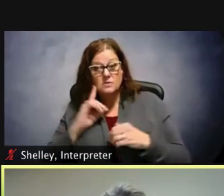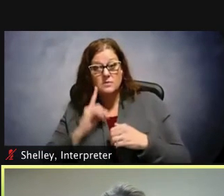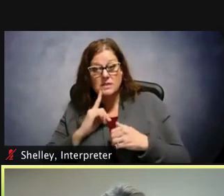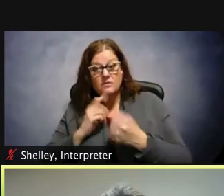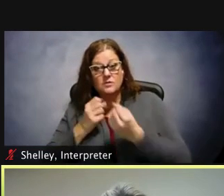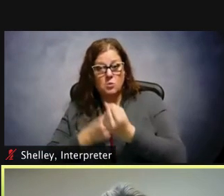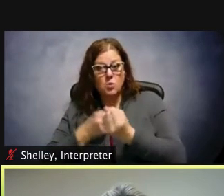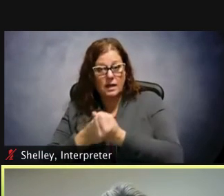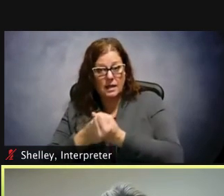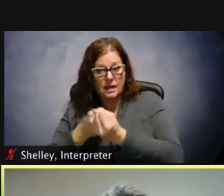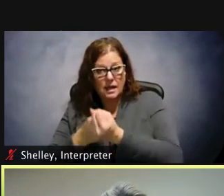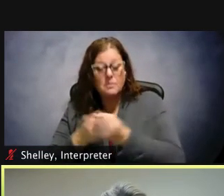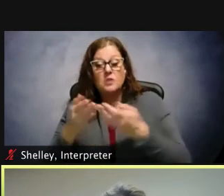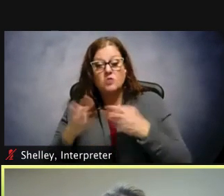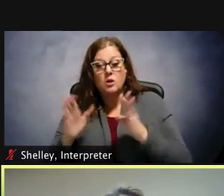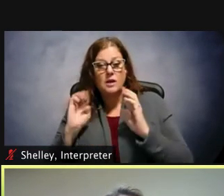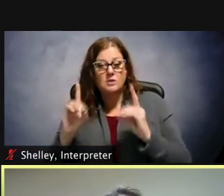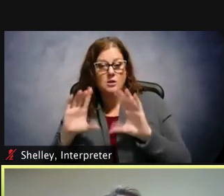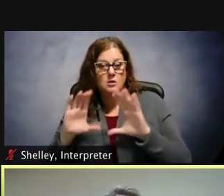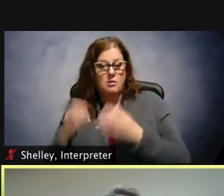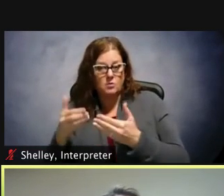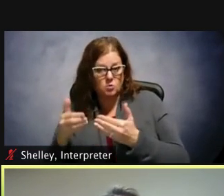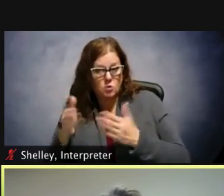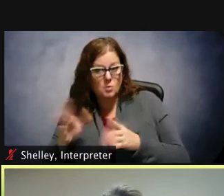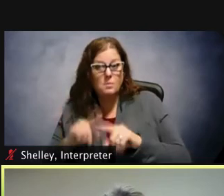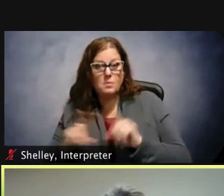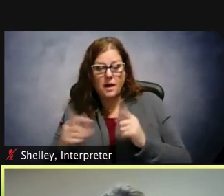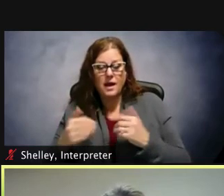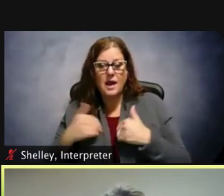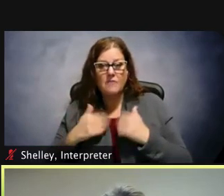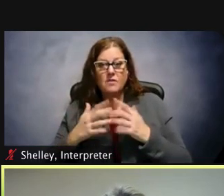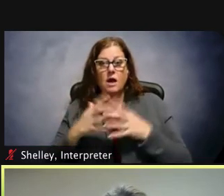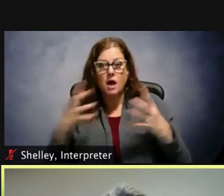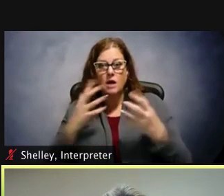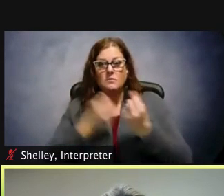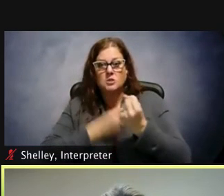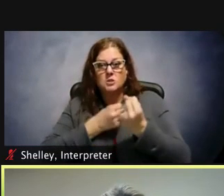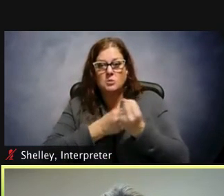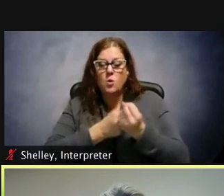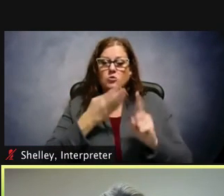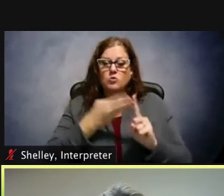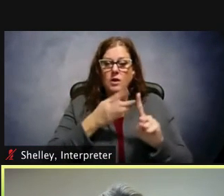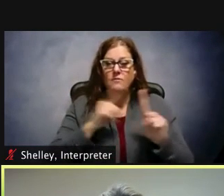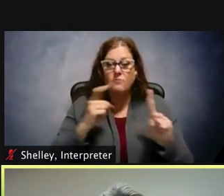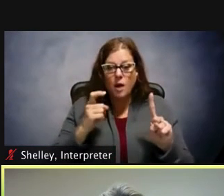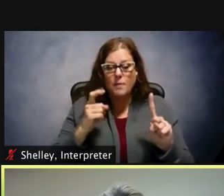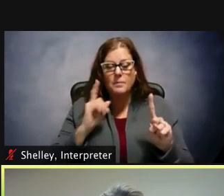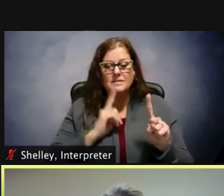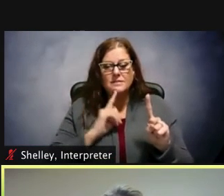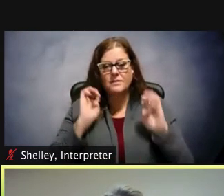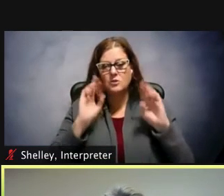in a gen ed classroom but would have lots of support directly from a deaf ed teacher in a